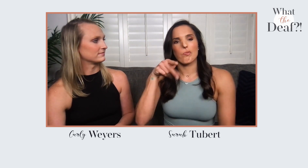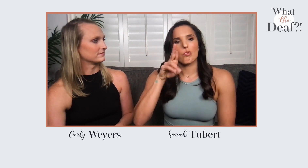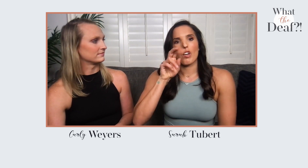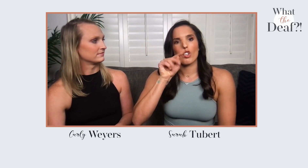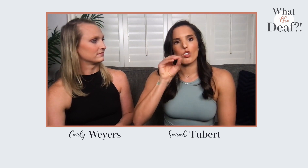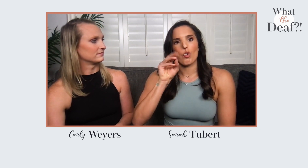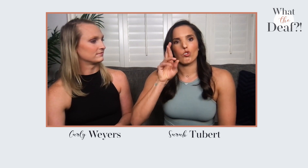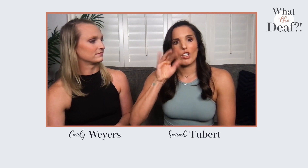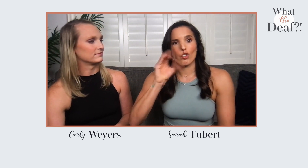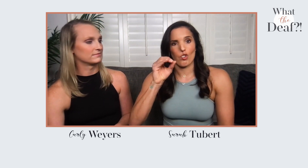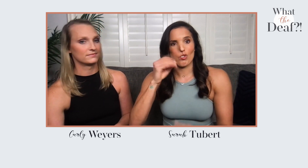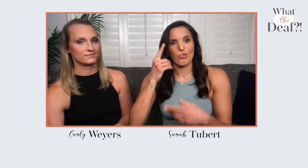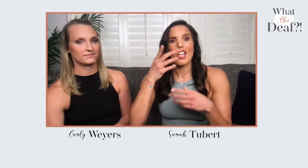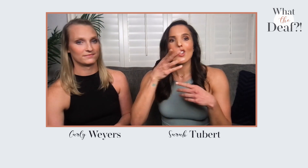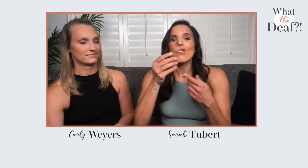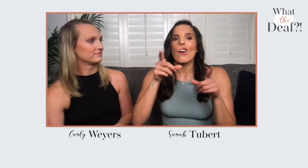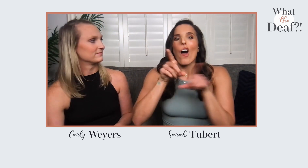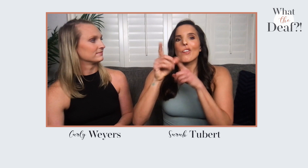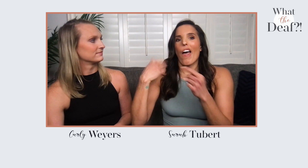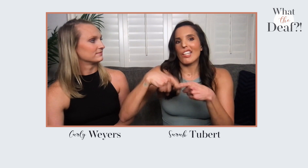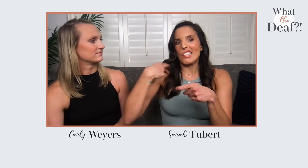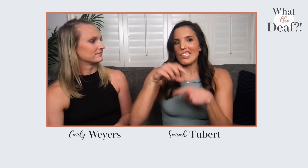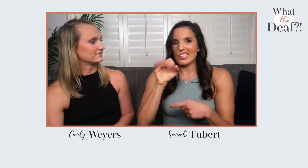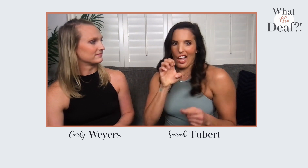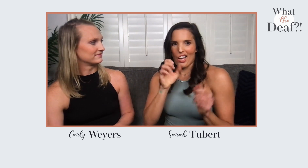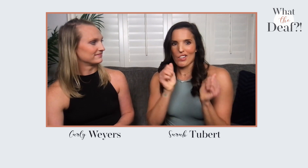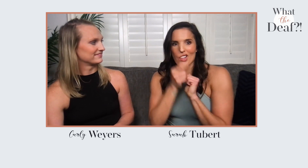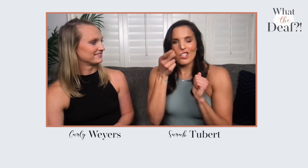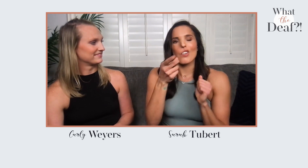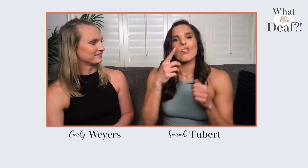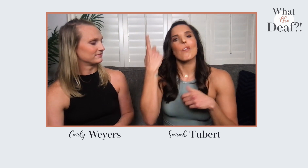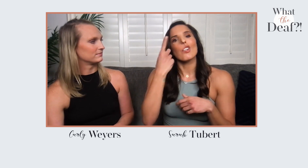are from Puerto Rico, so you are Latina, and I'm wondering,